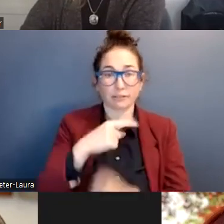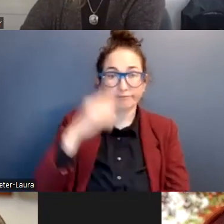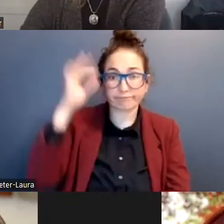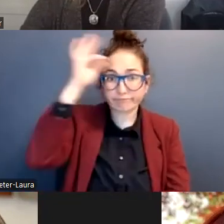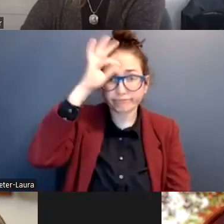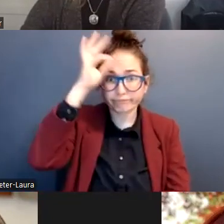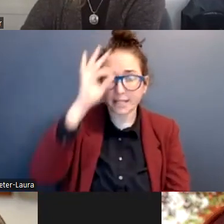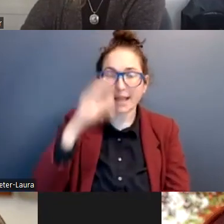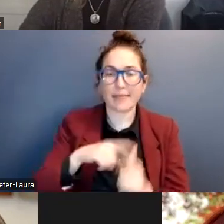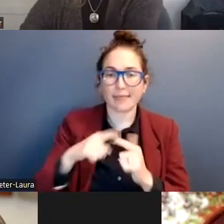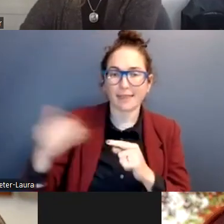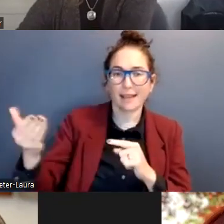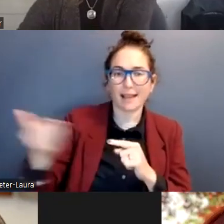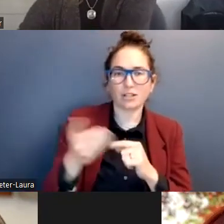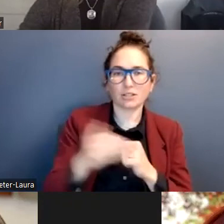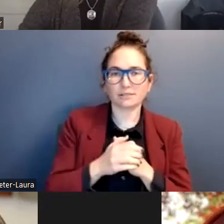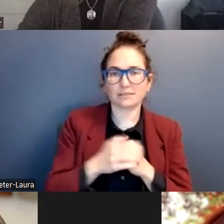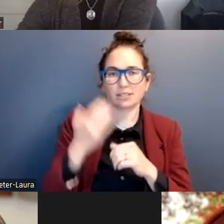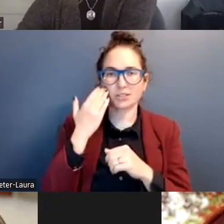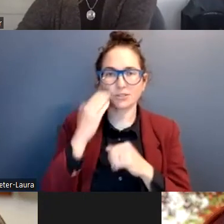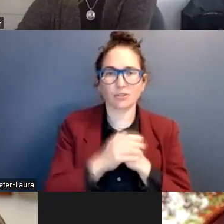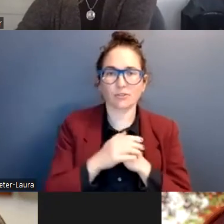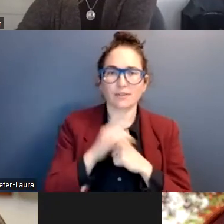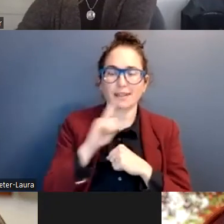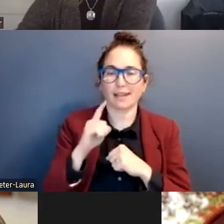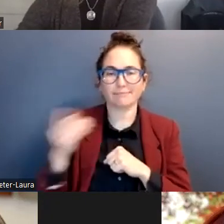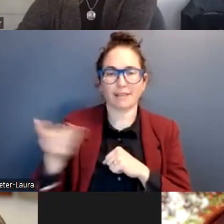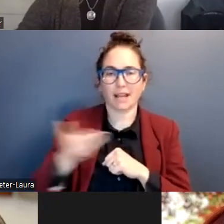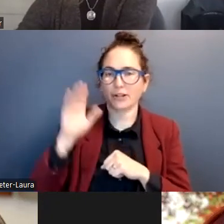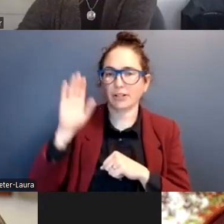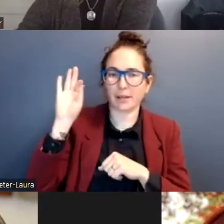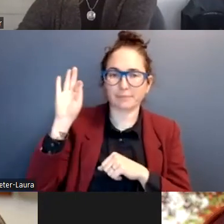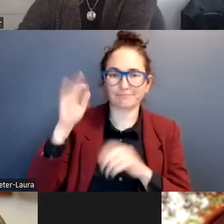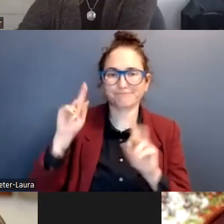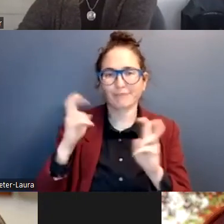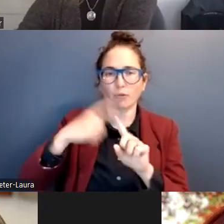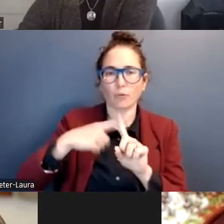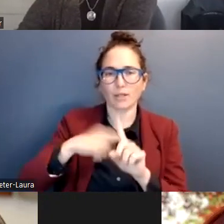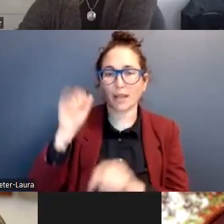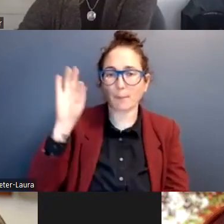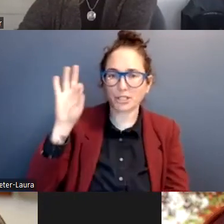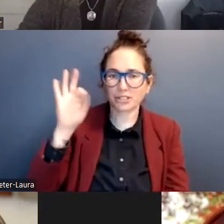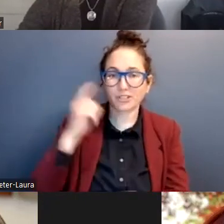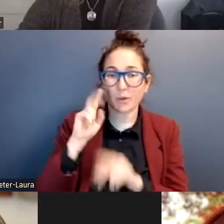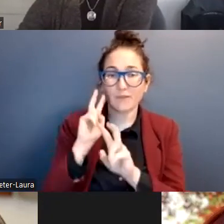hired, they did a Renner preacher thing to run the funeral. And it was just awful, because there is no word, no